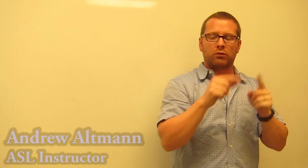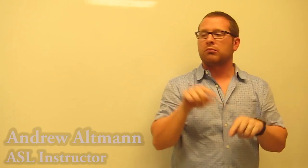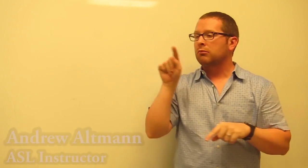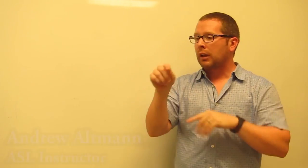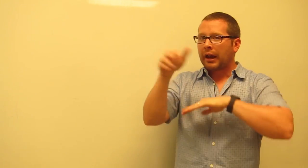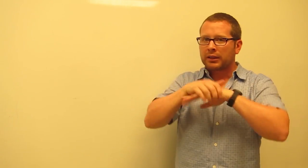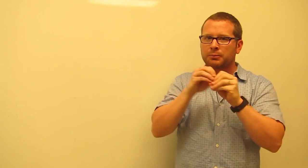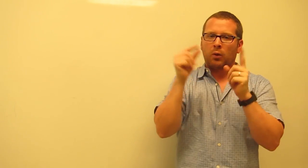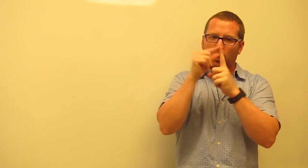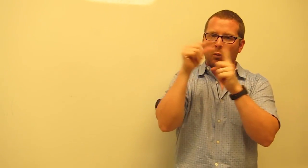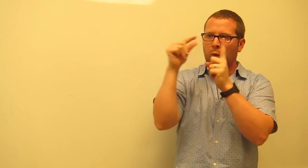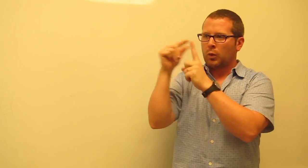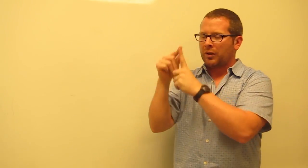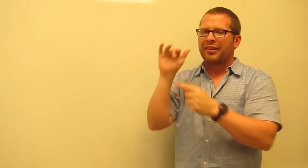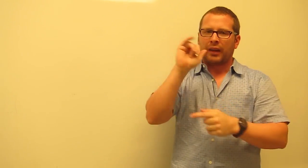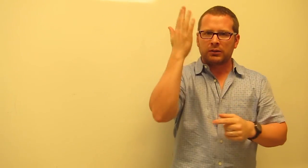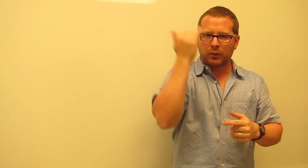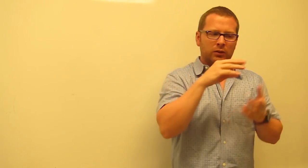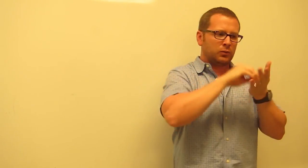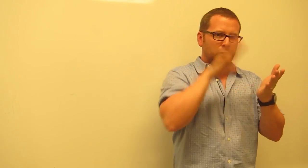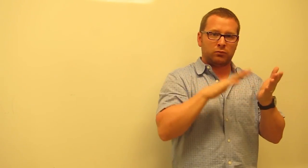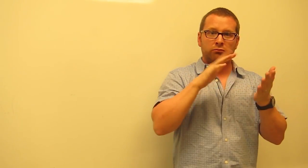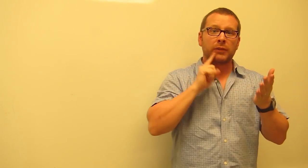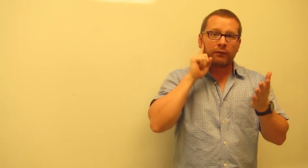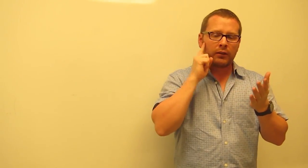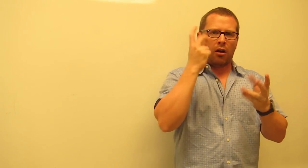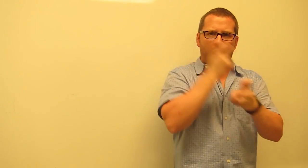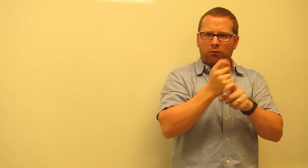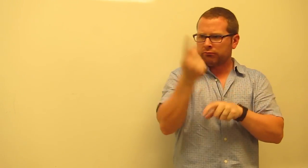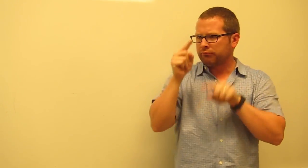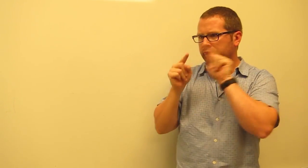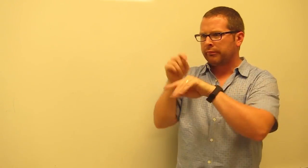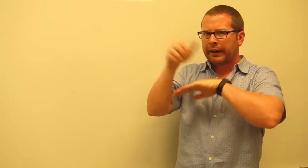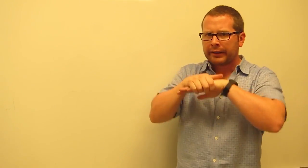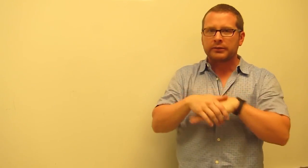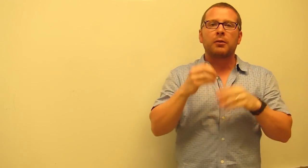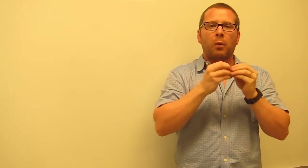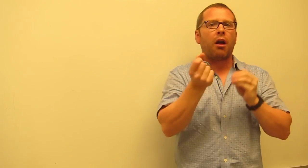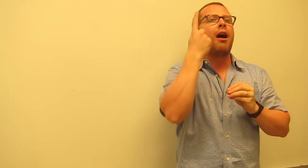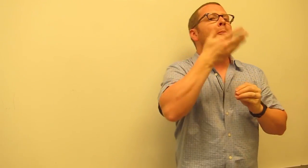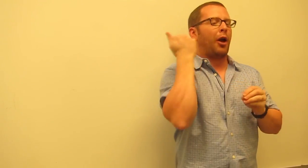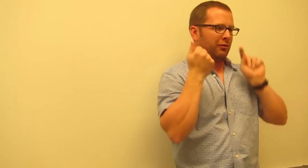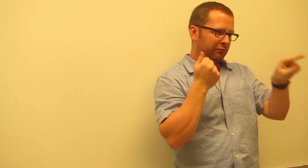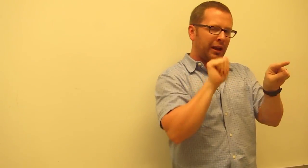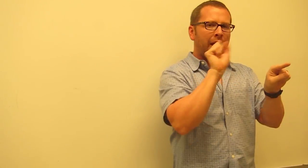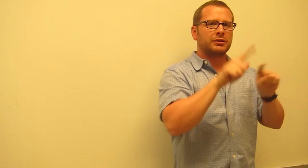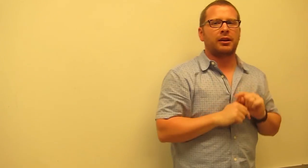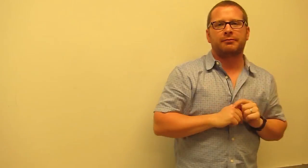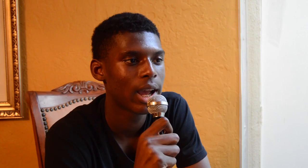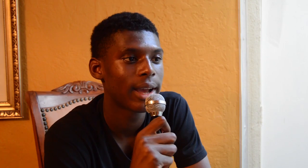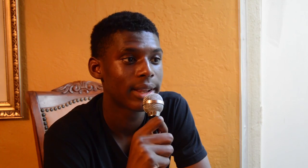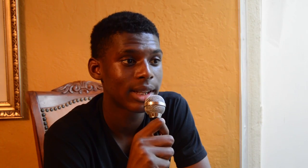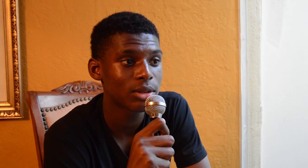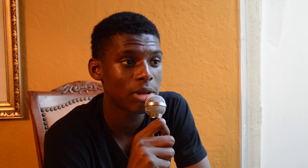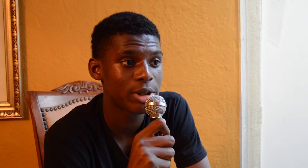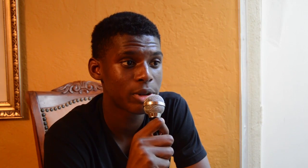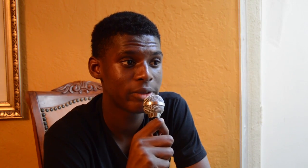while writing is more word-for-word. That's why it's hard for some deaf people to learn written languages and it's better to use sign language grammar. That's why we're showing